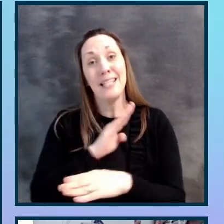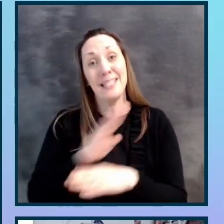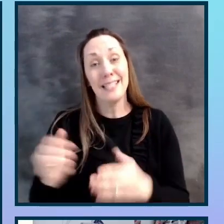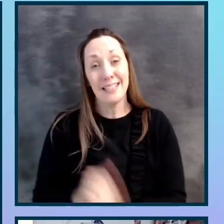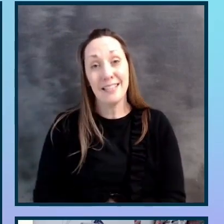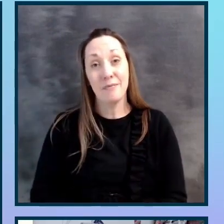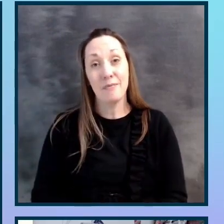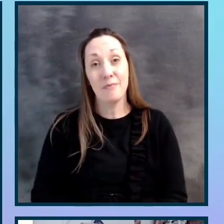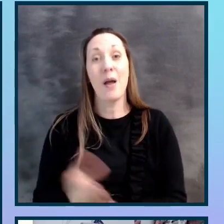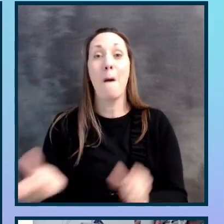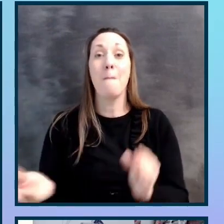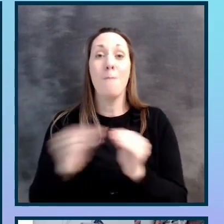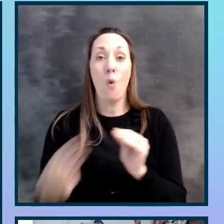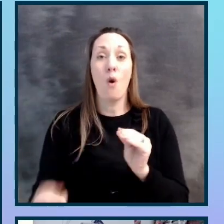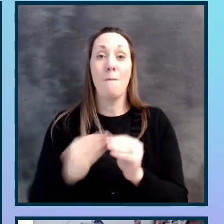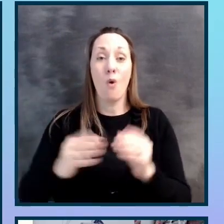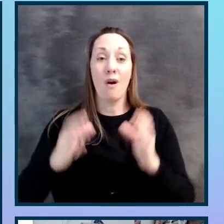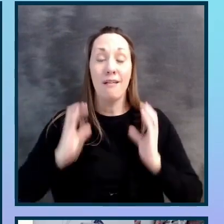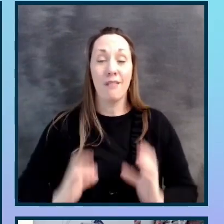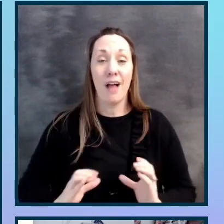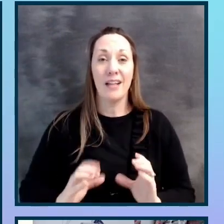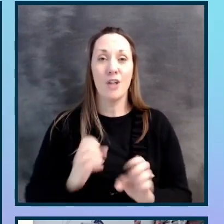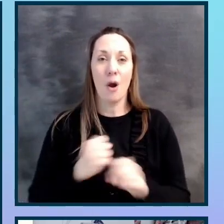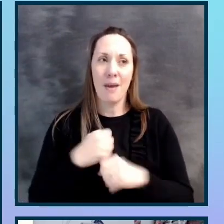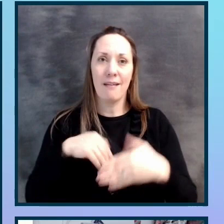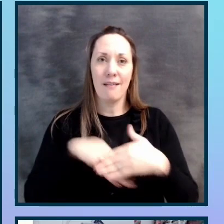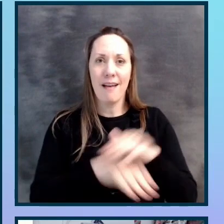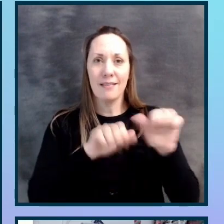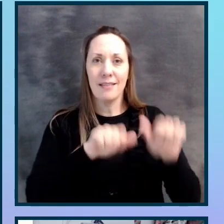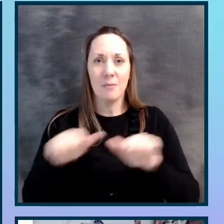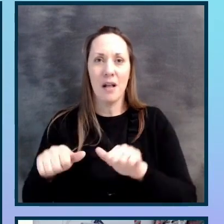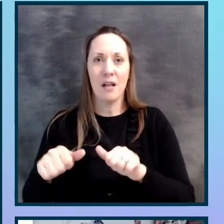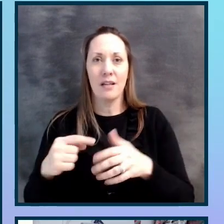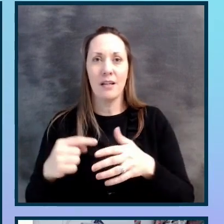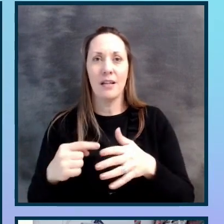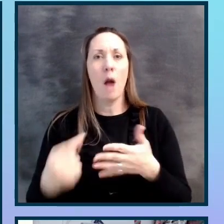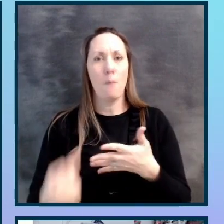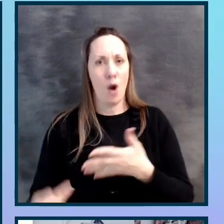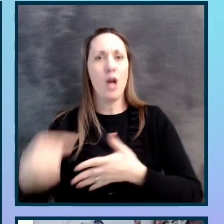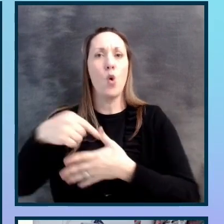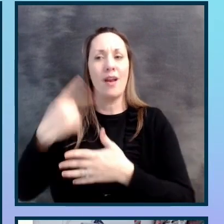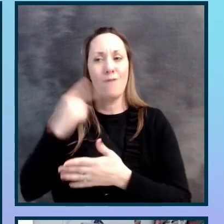More and more clients and customers are making accessibility a priority for their business decisions